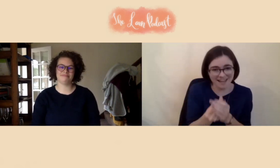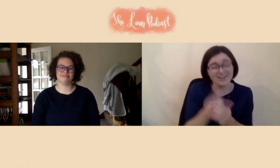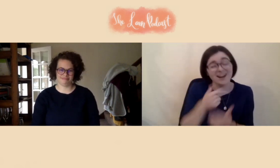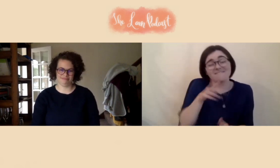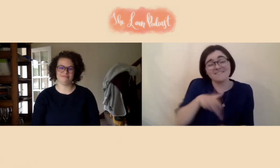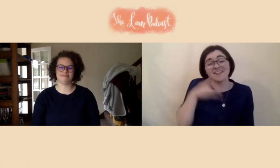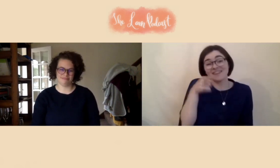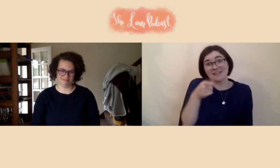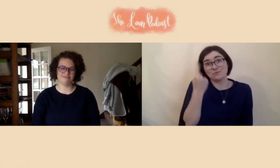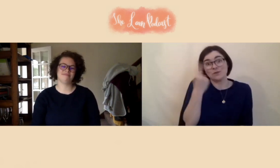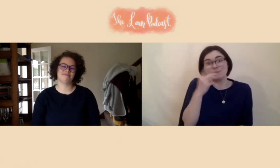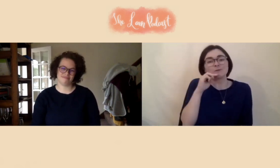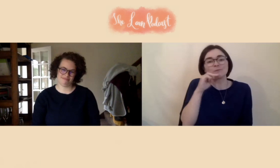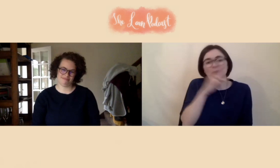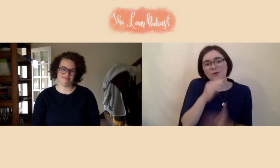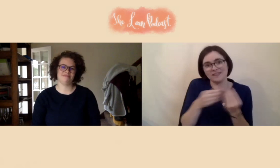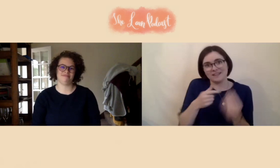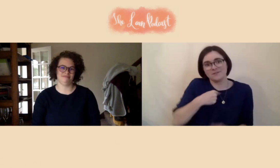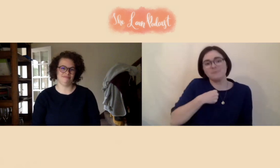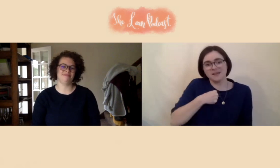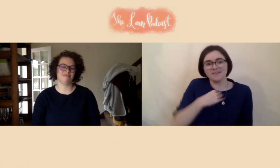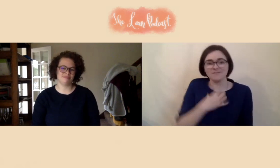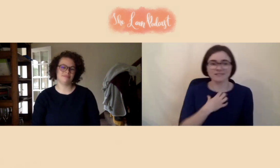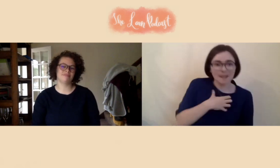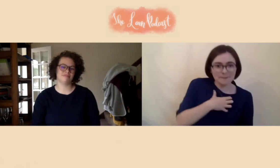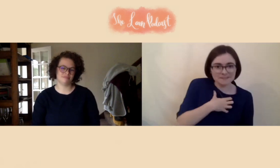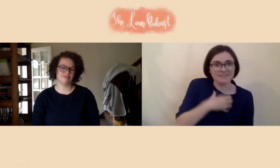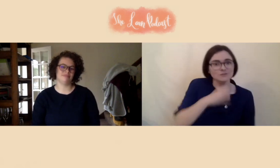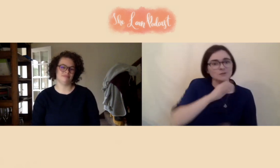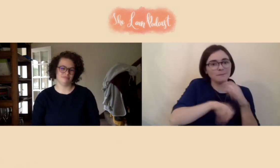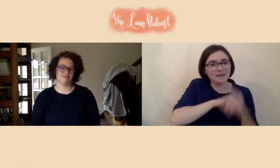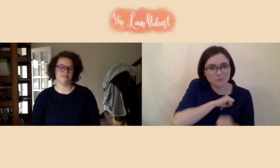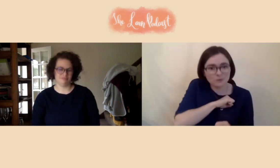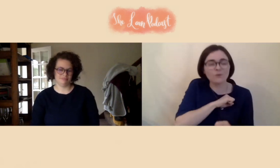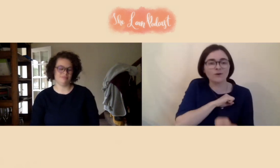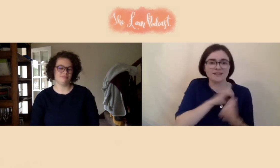I've found, anyway, with adapting, is making sure that everybody is aware